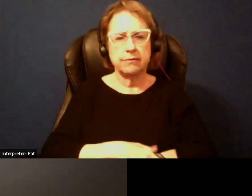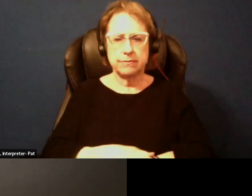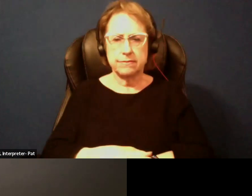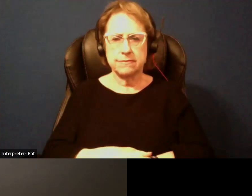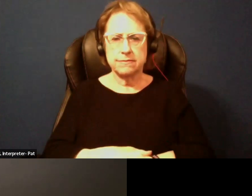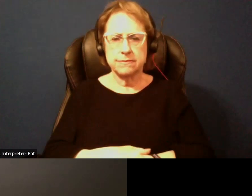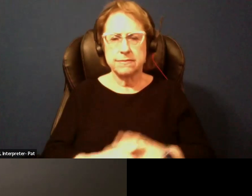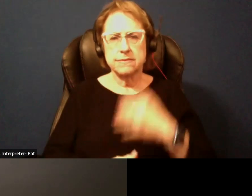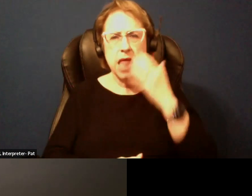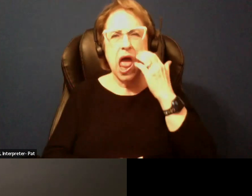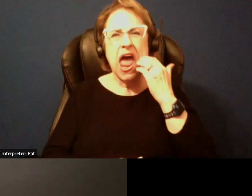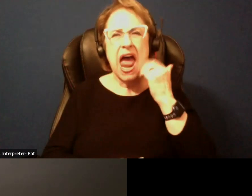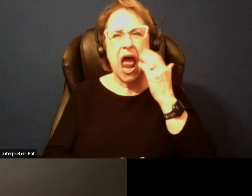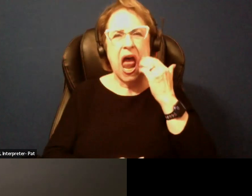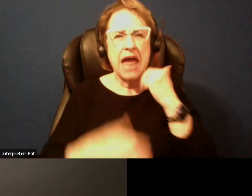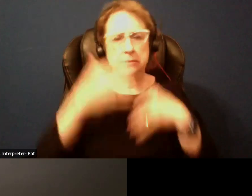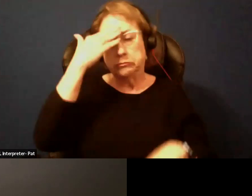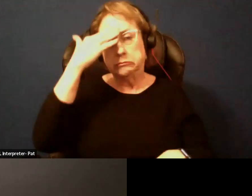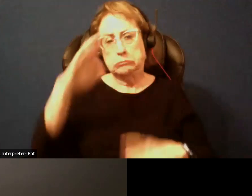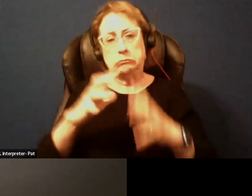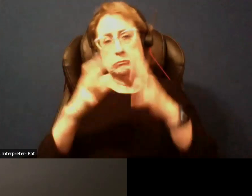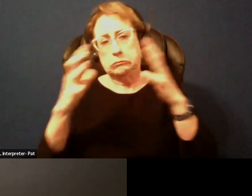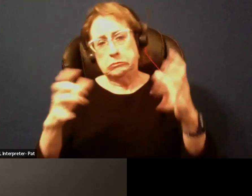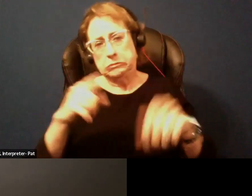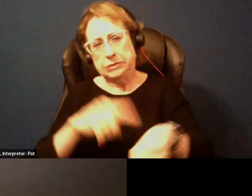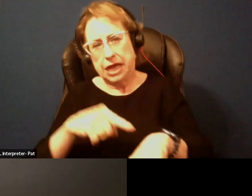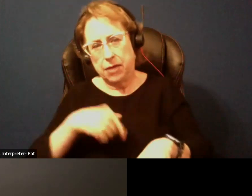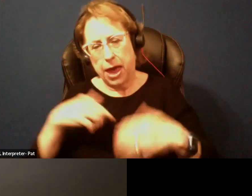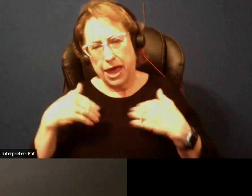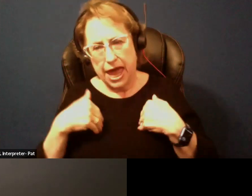I don't know how much time I've got and how much you wanna spend. But the point I'd like